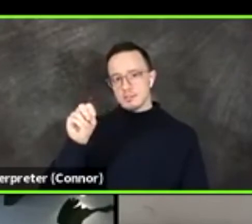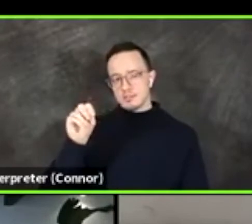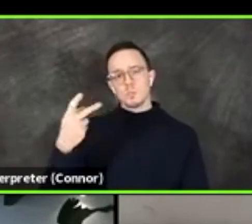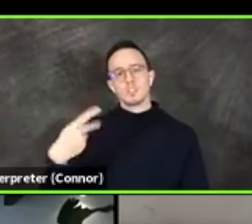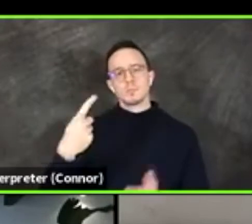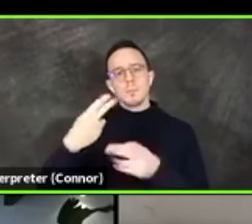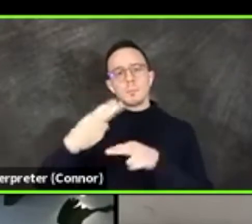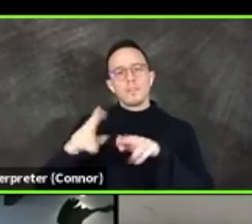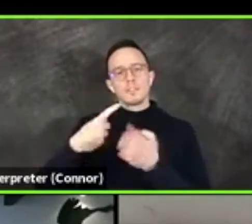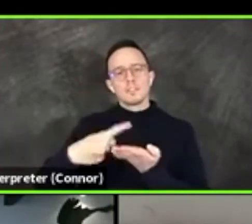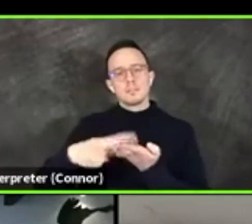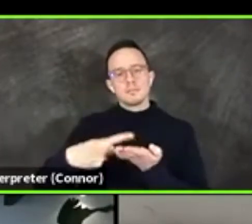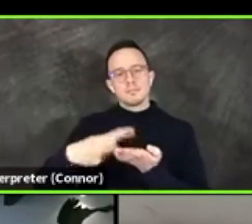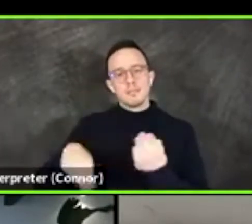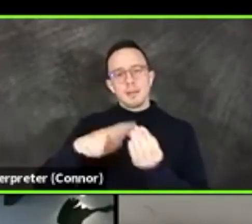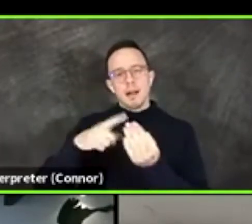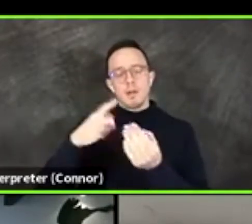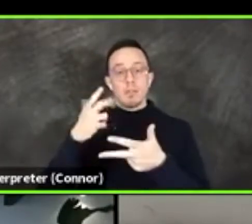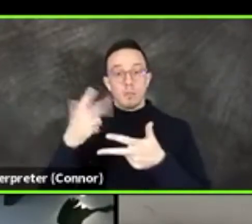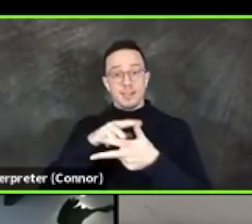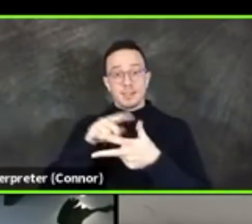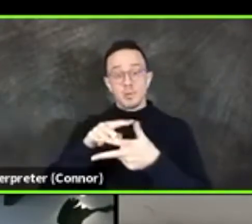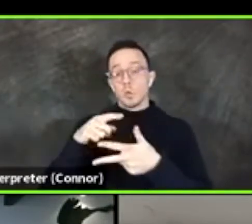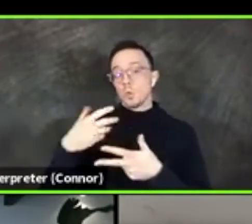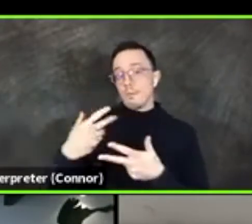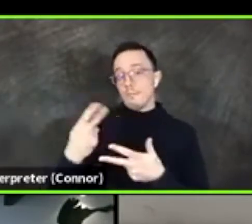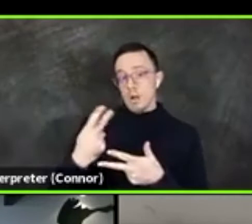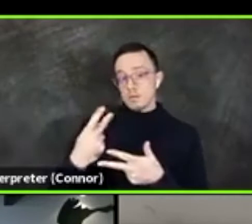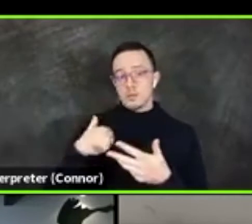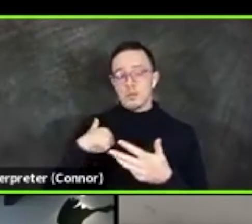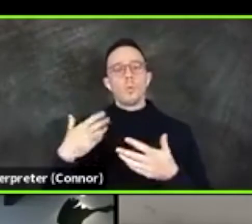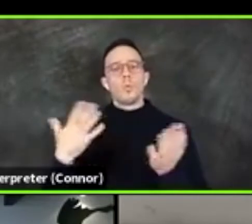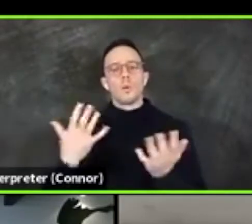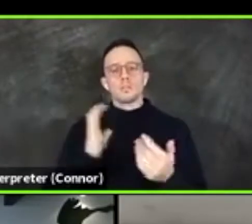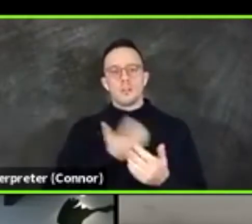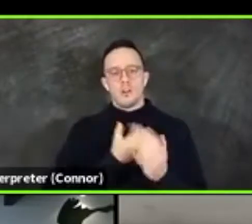QUESTIONS, REALLY WHAT IS FOR YOU AND I, WHAT IS OUR ART AND OUR SCHOLARSHIP?